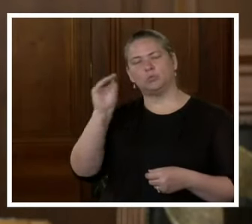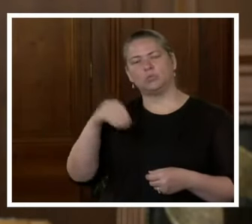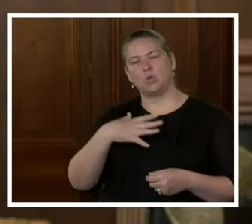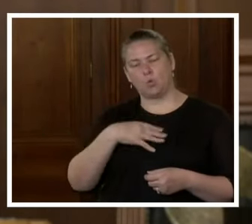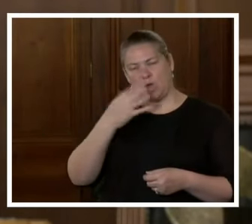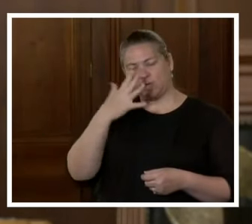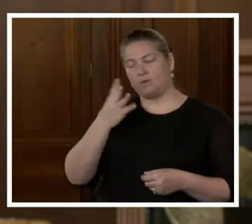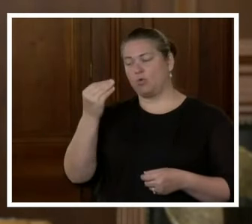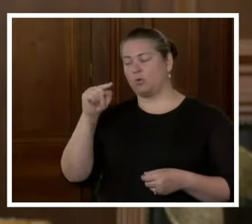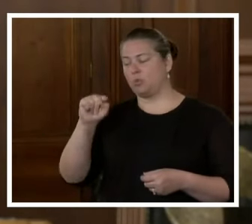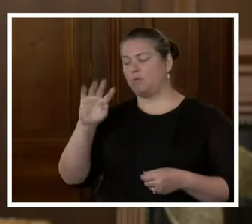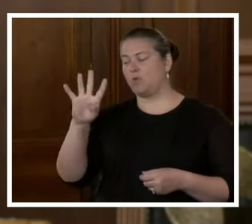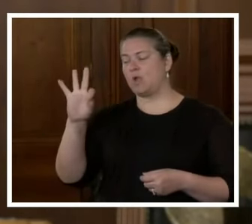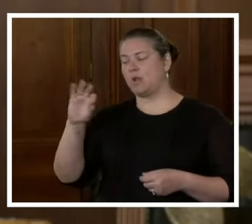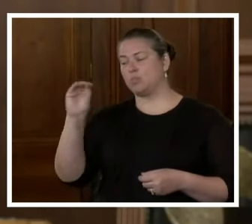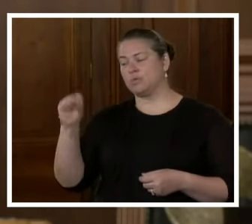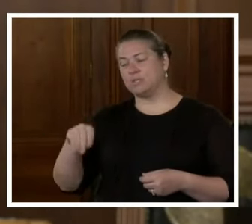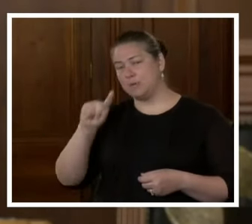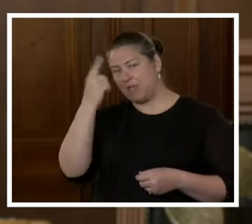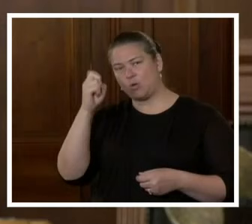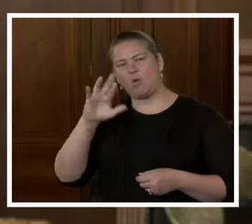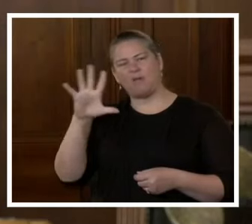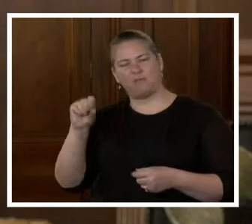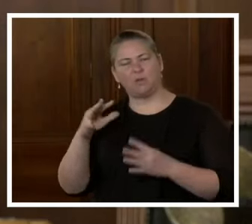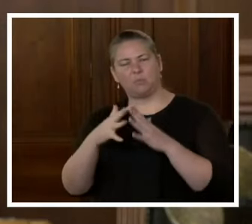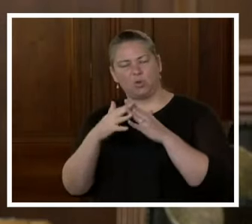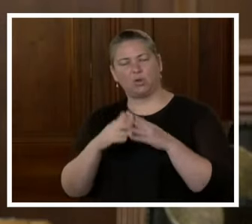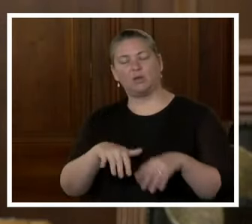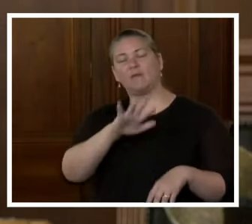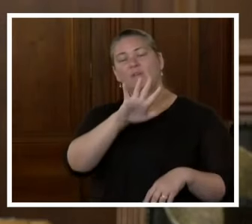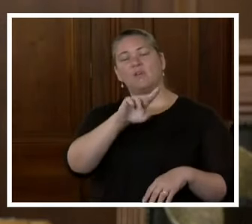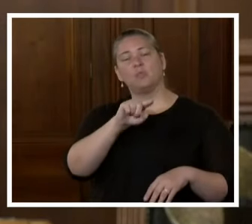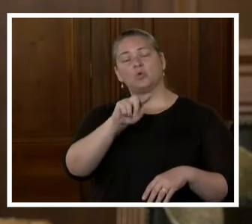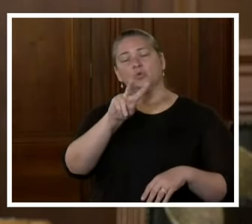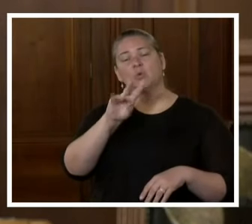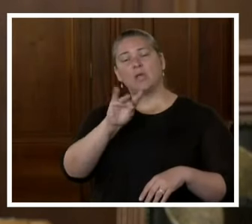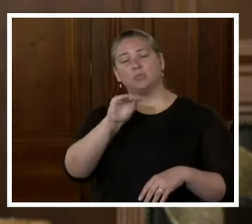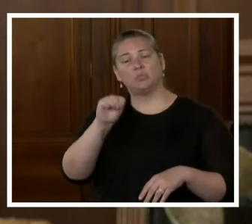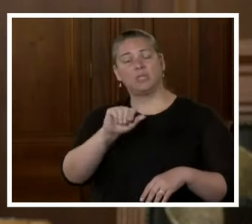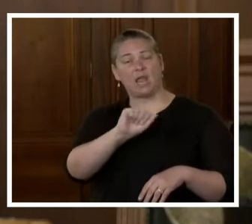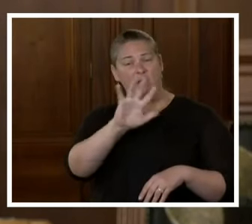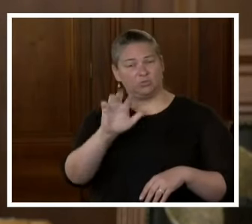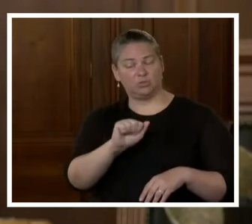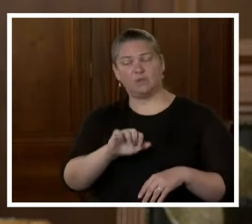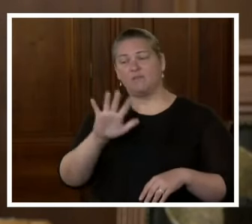WE ARE GOING TO BE DELIBERATE. WE ARE GOING TO BE INTENTIONAL. WE ARE GOING TO BE INCLUSIVE IN DEVELOPING THE STEPS THAT WE